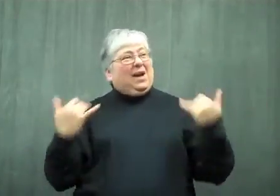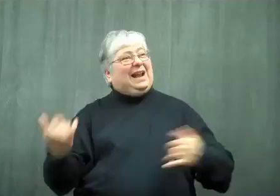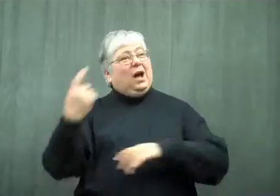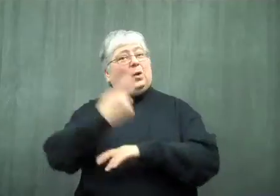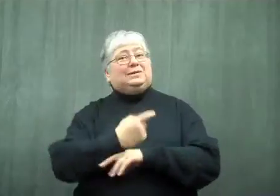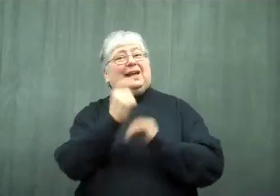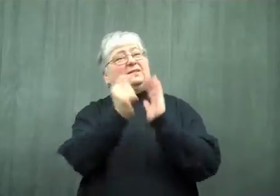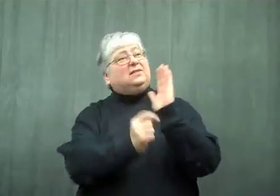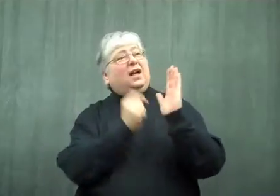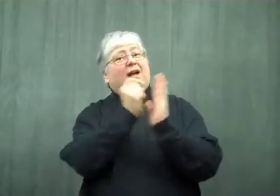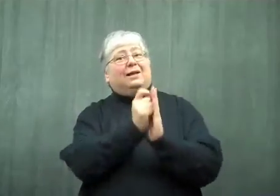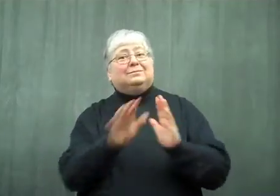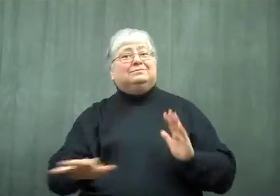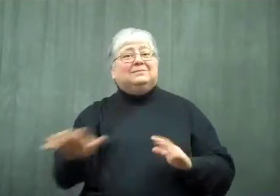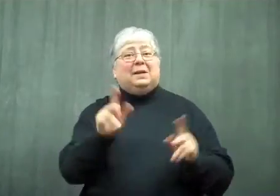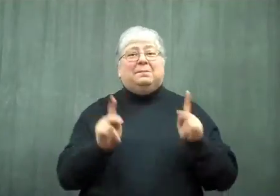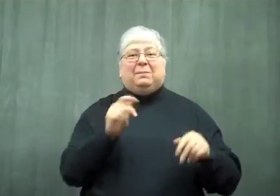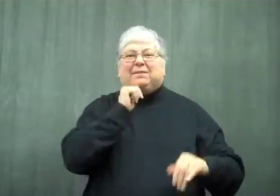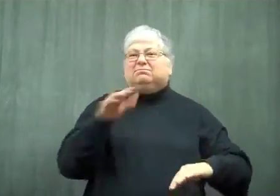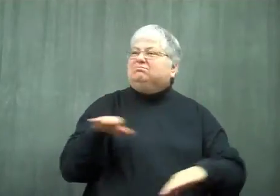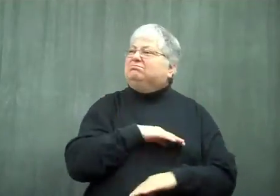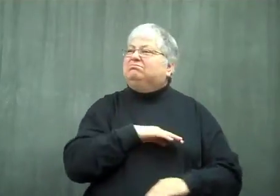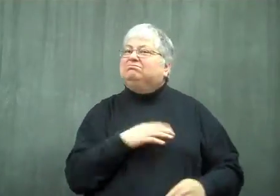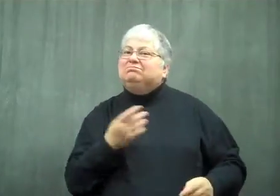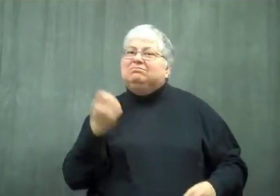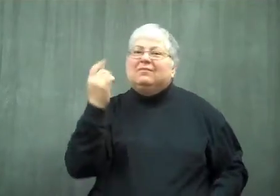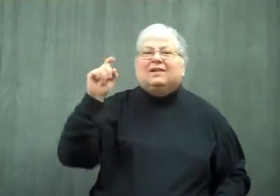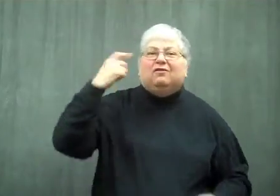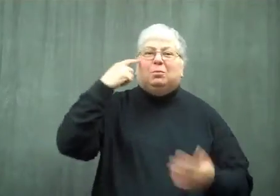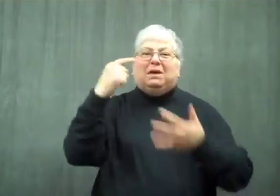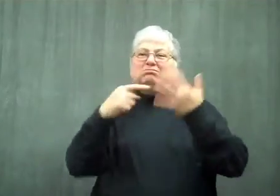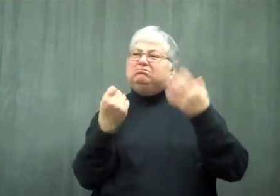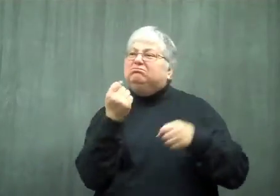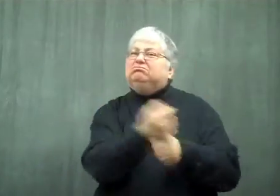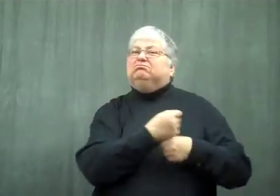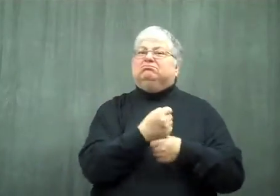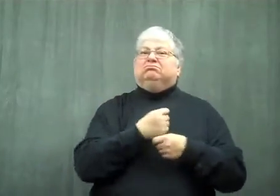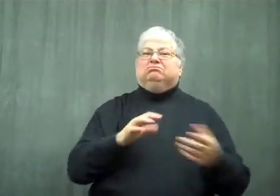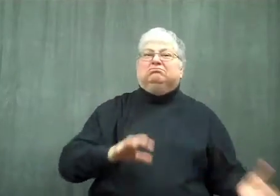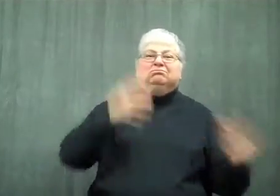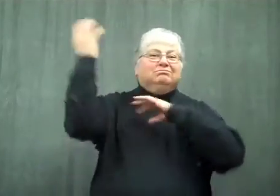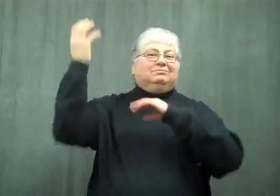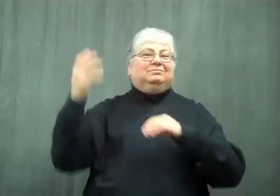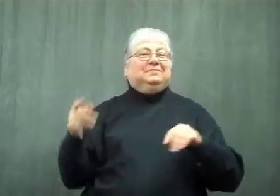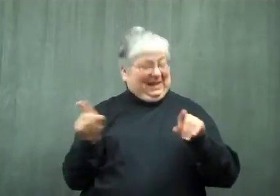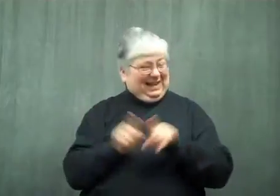In these times, people are dissatisfied with their governments and protesting.